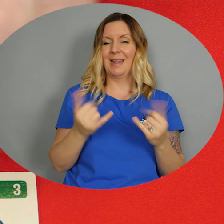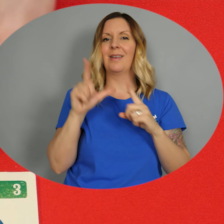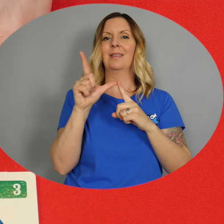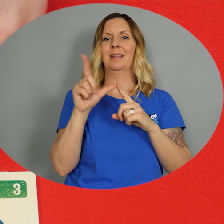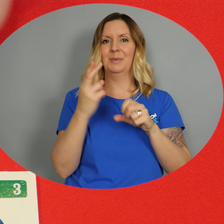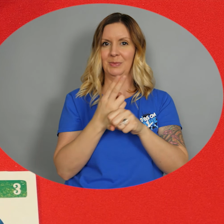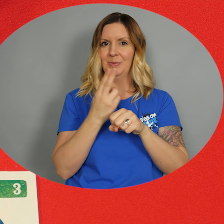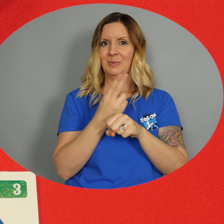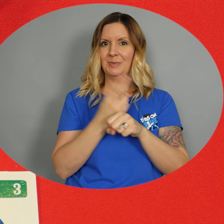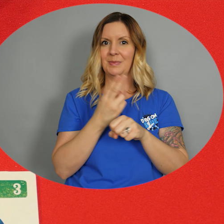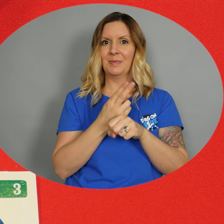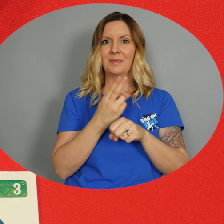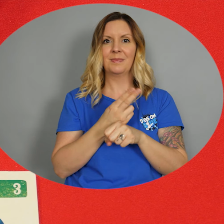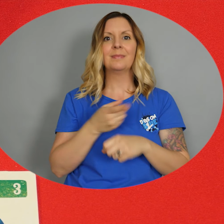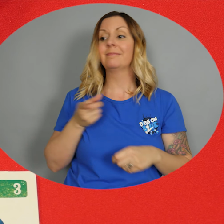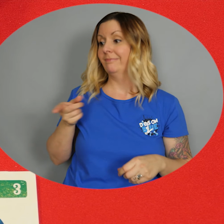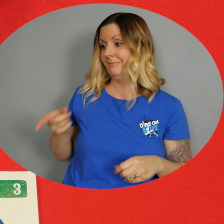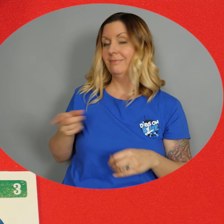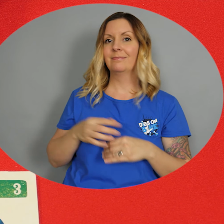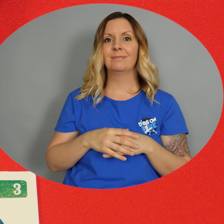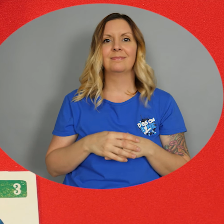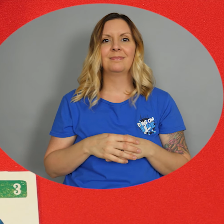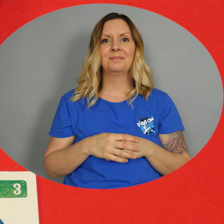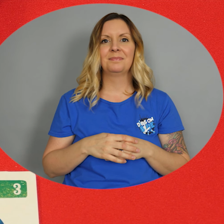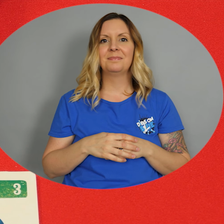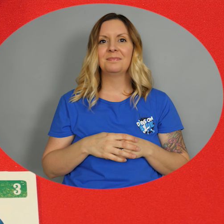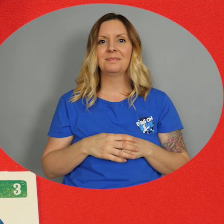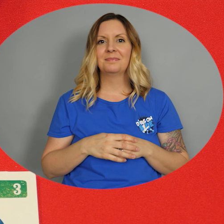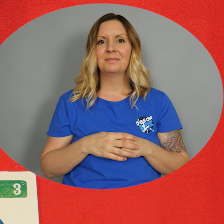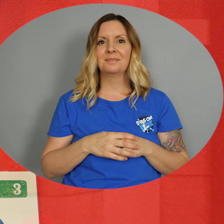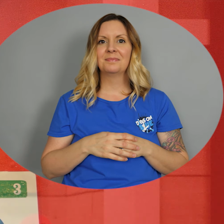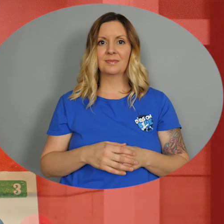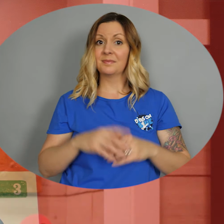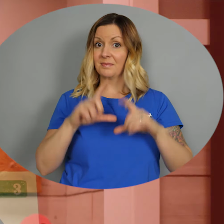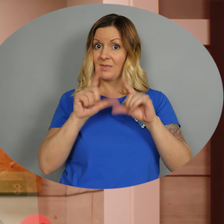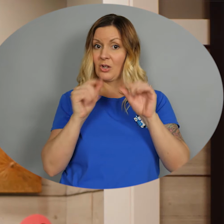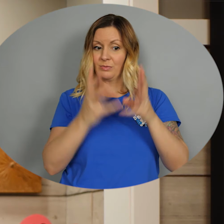will now count as the letter showing here in their top left hand corner. Using the cards